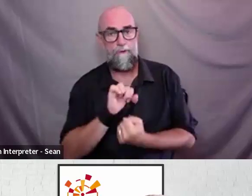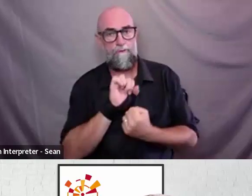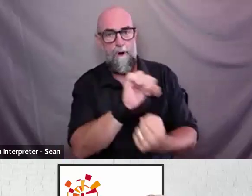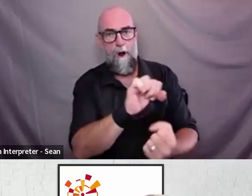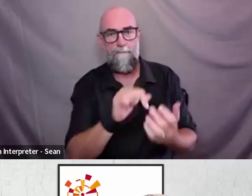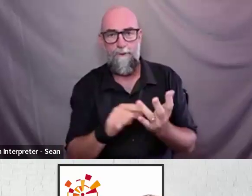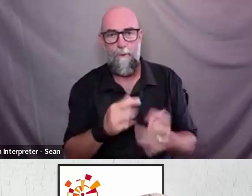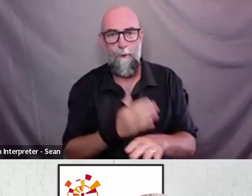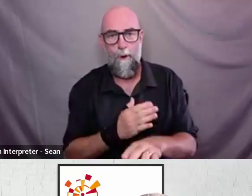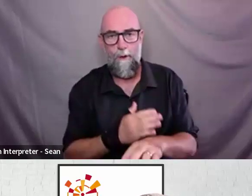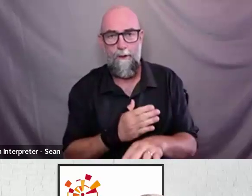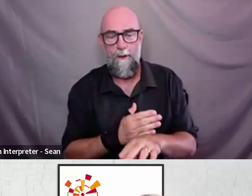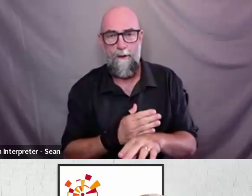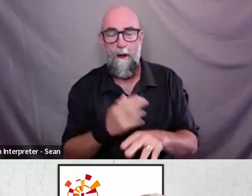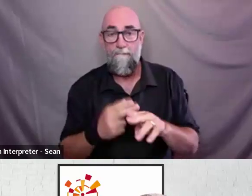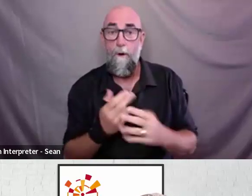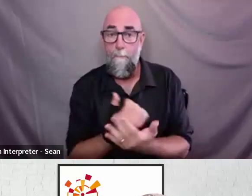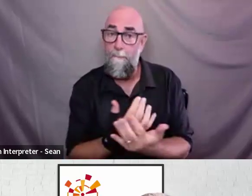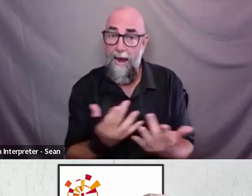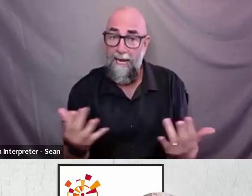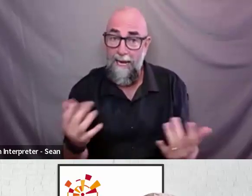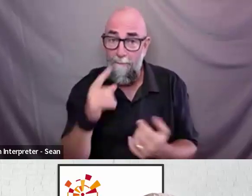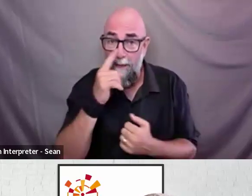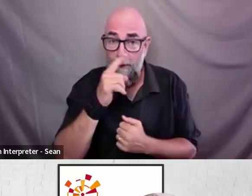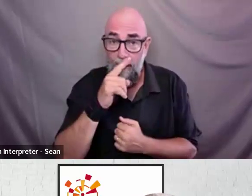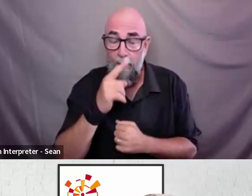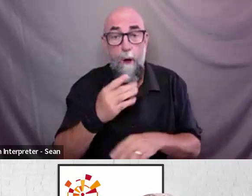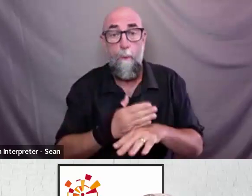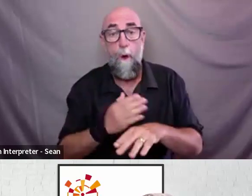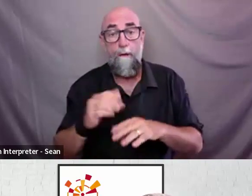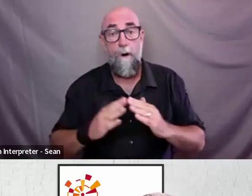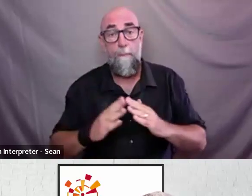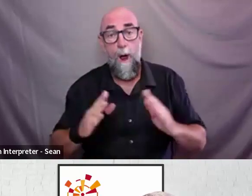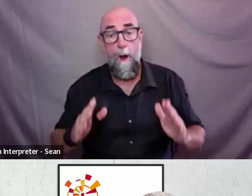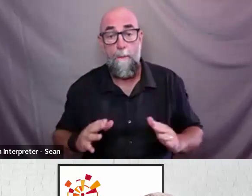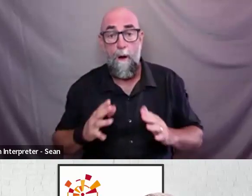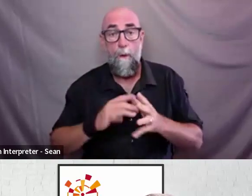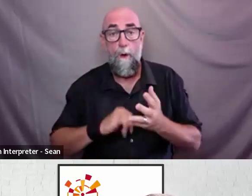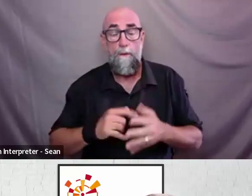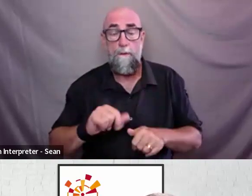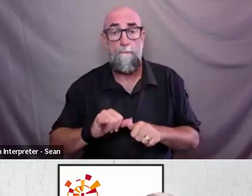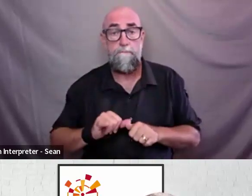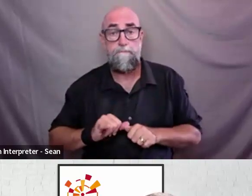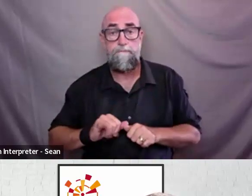home is a good process for sustainability, both in the cost but also for their well-being, they had a chance to